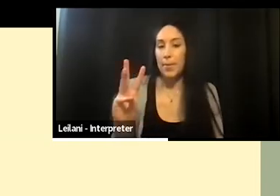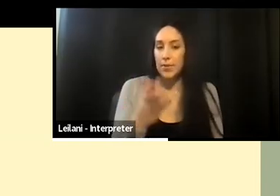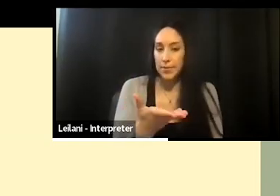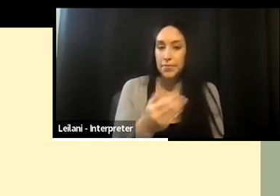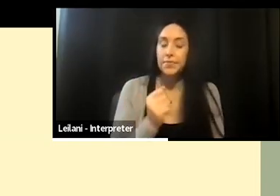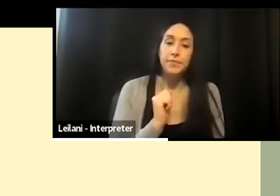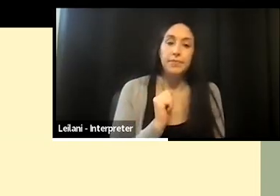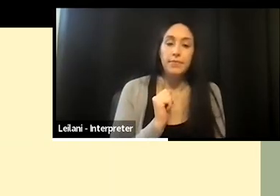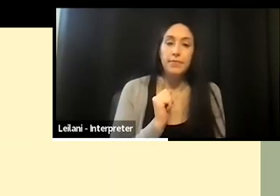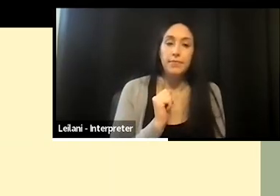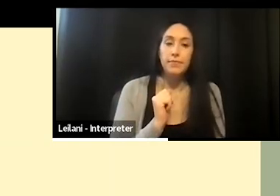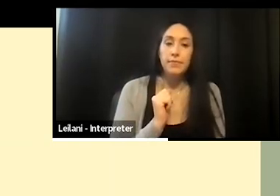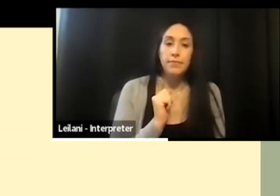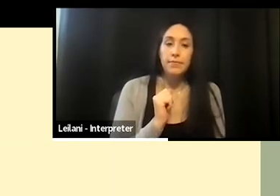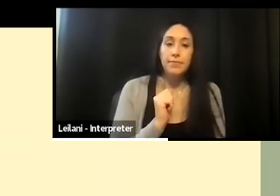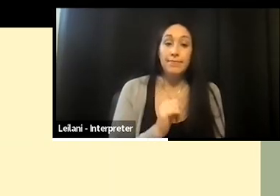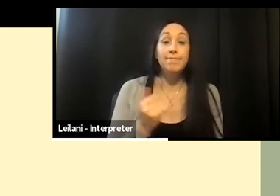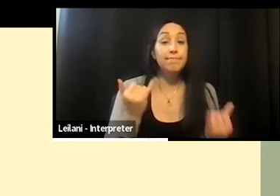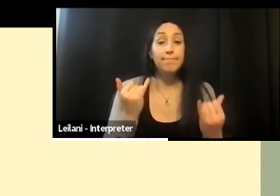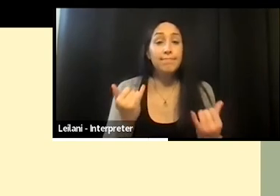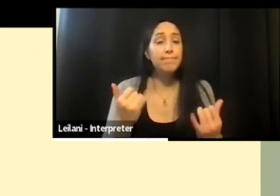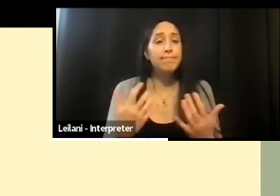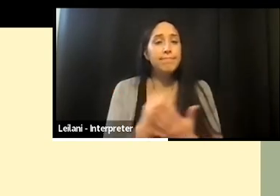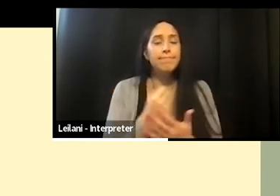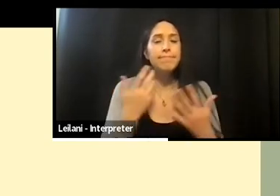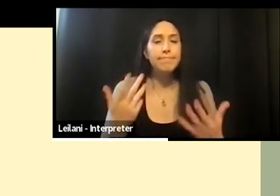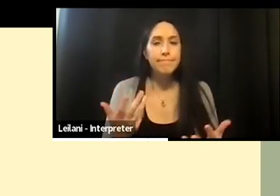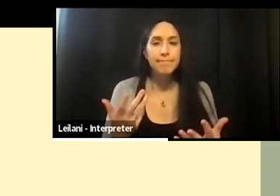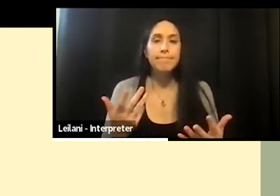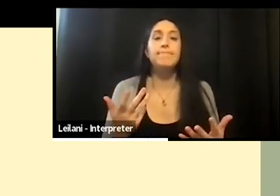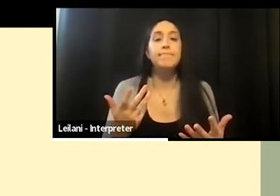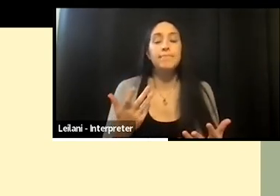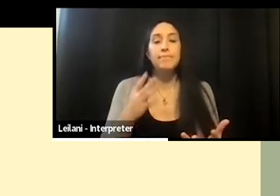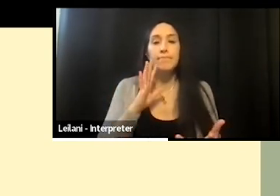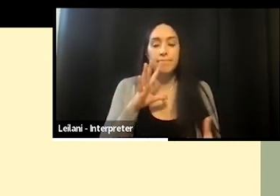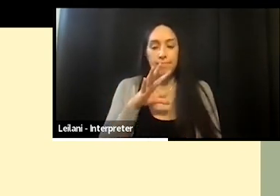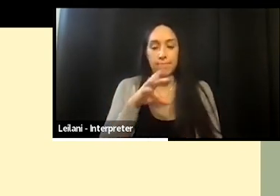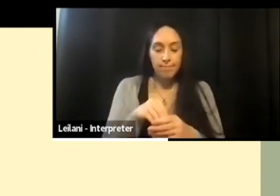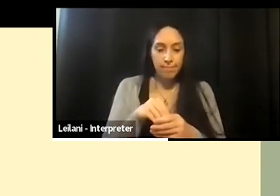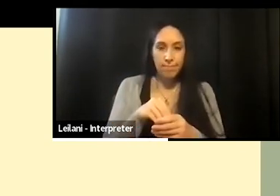So today we're going to engage in practices to gather our attention and focus